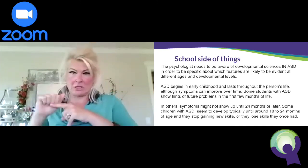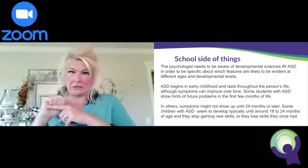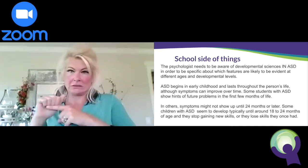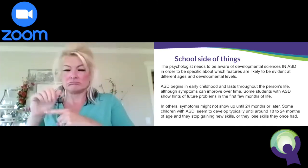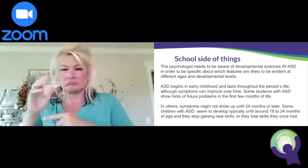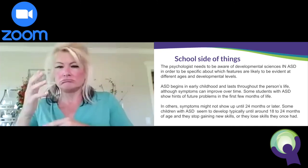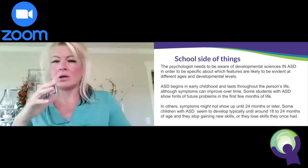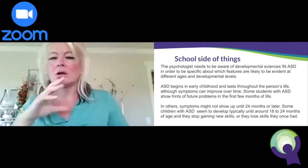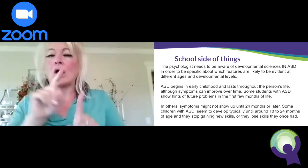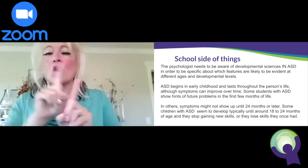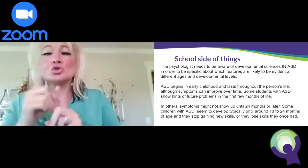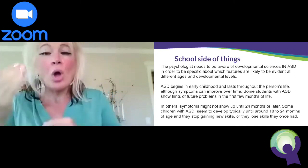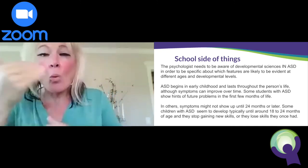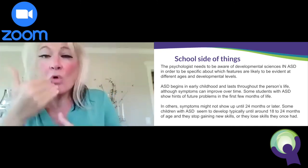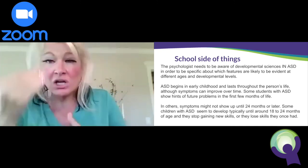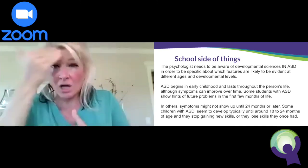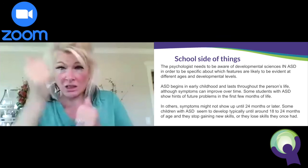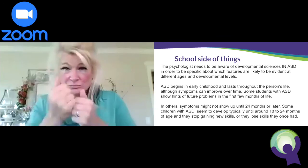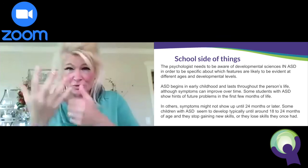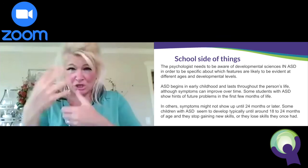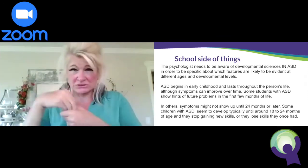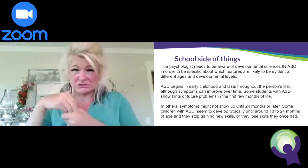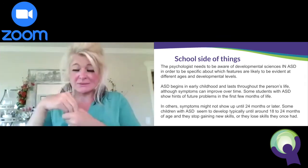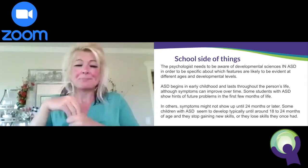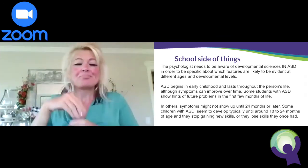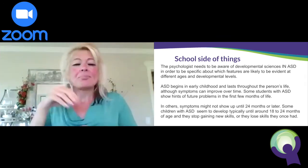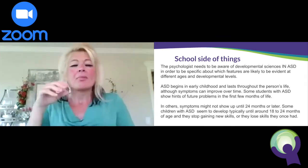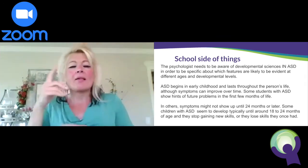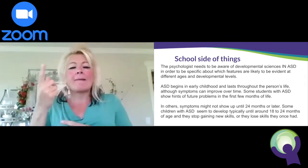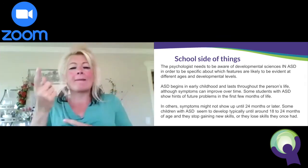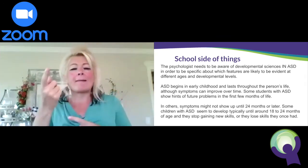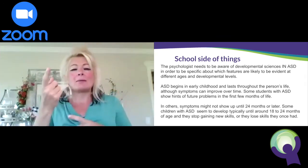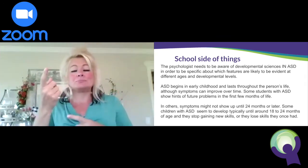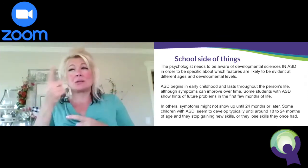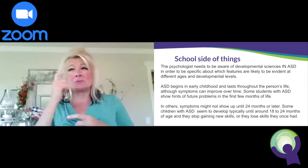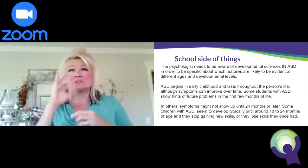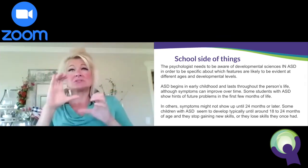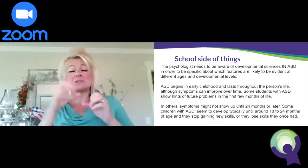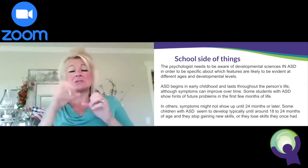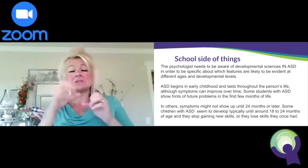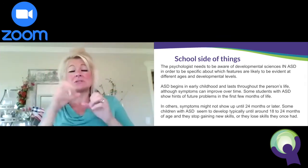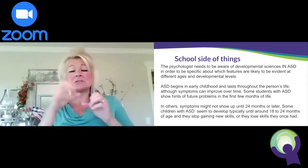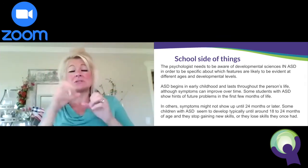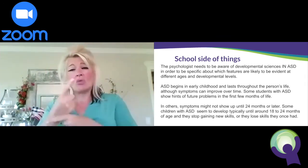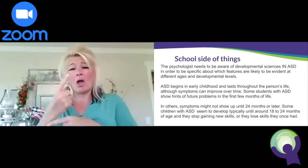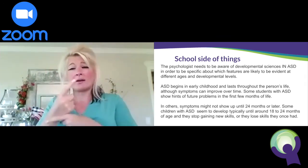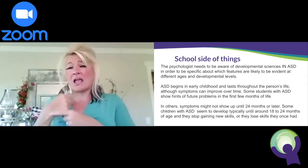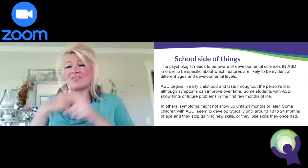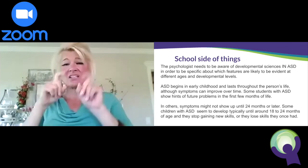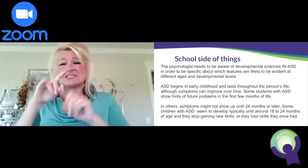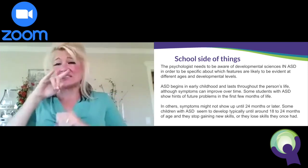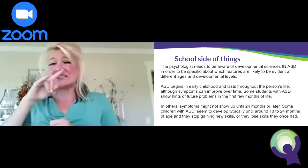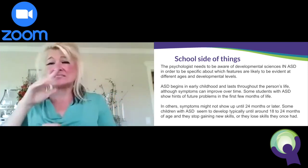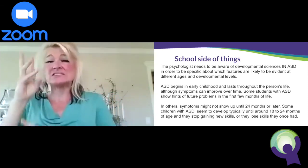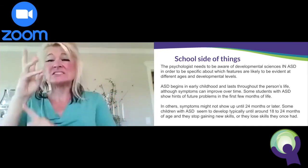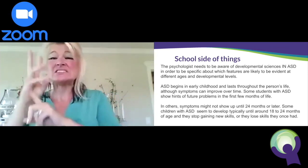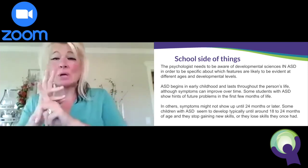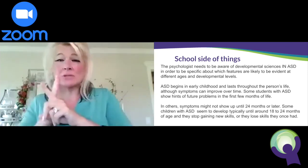education background and also...